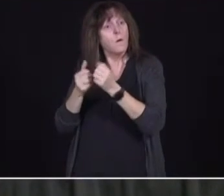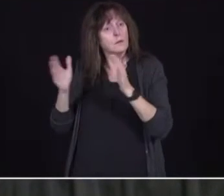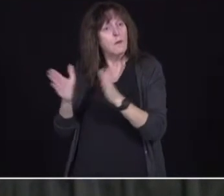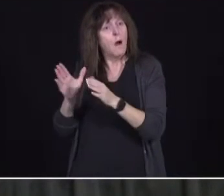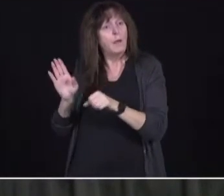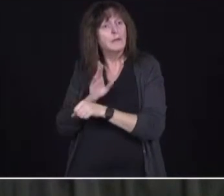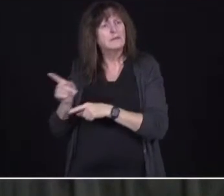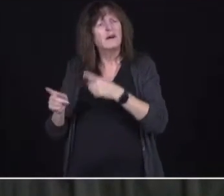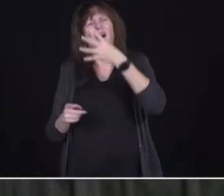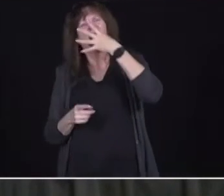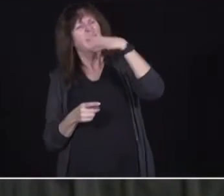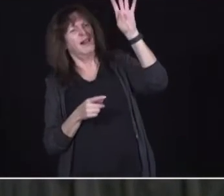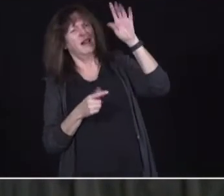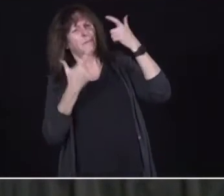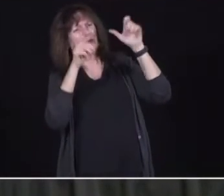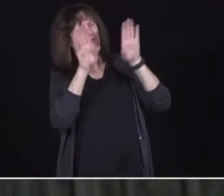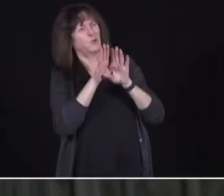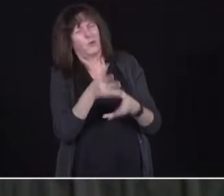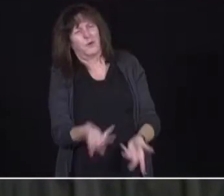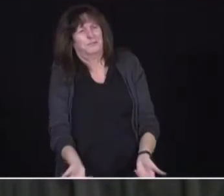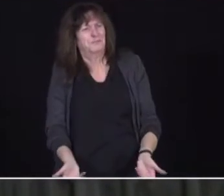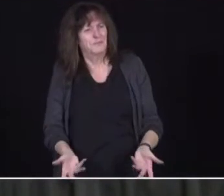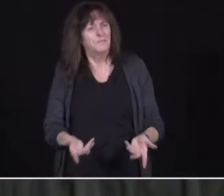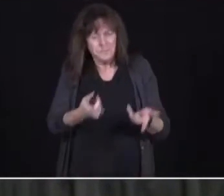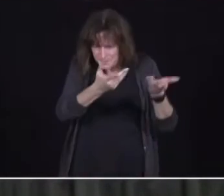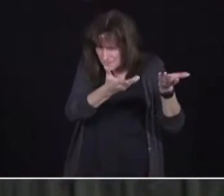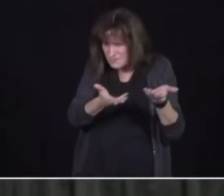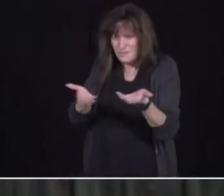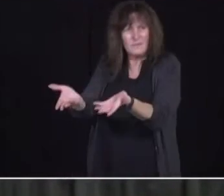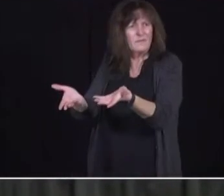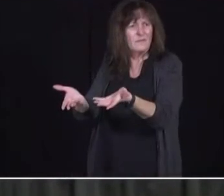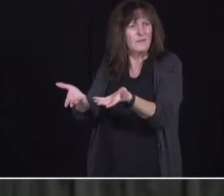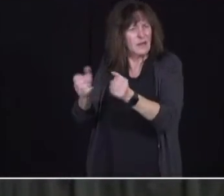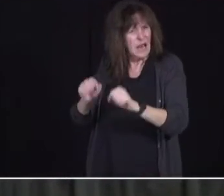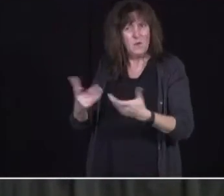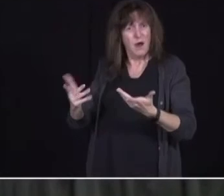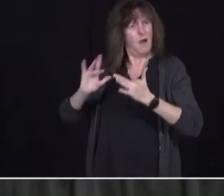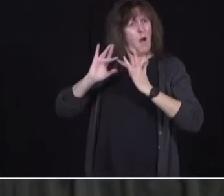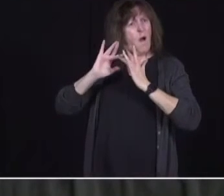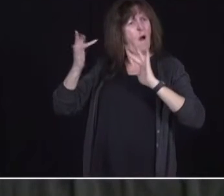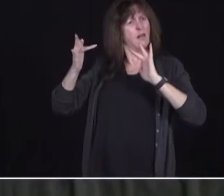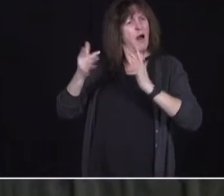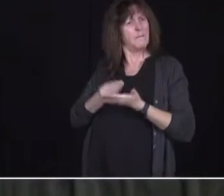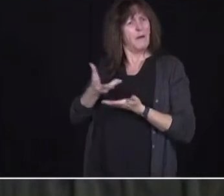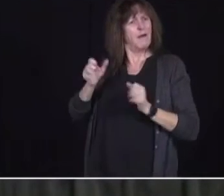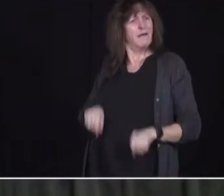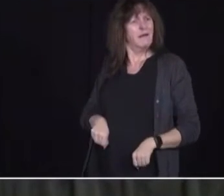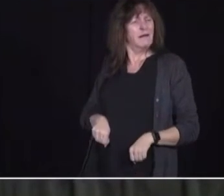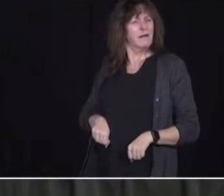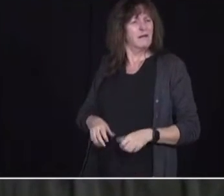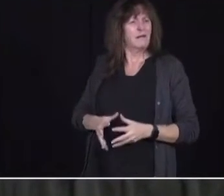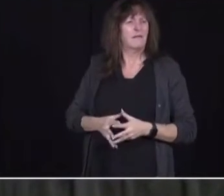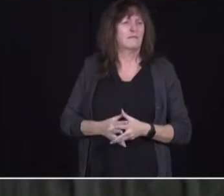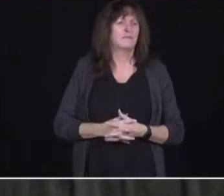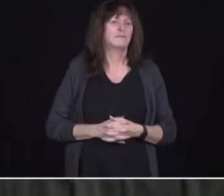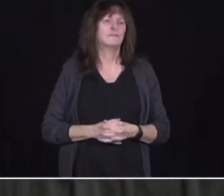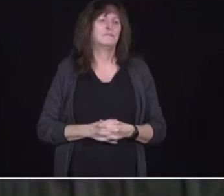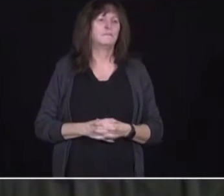will say it 1001. Support your small businesses. Forget the big box stores. It's very simple. Support your small businesses.